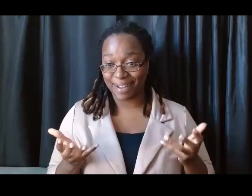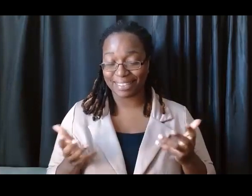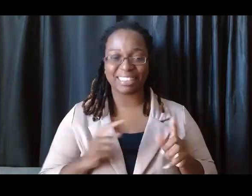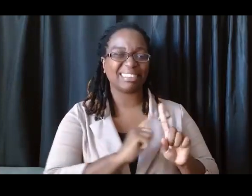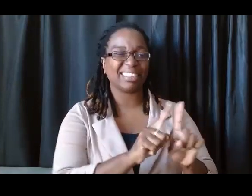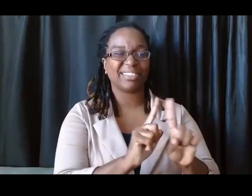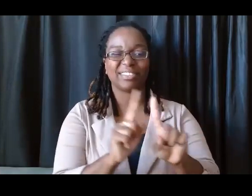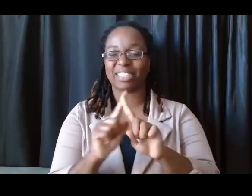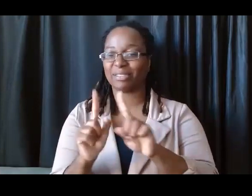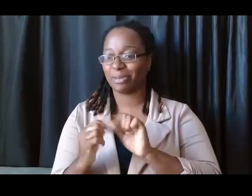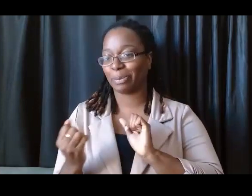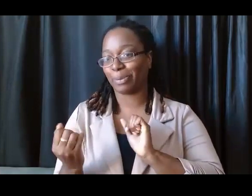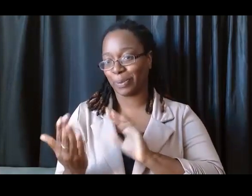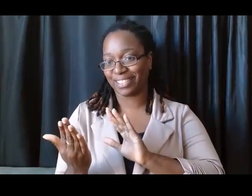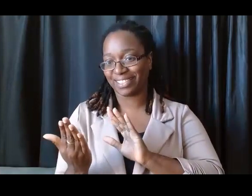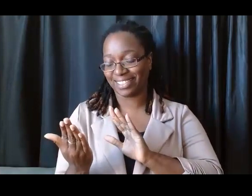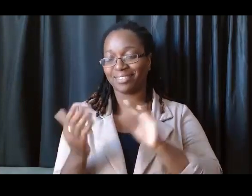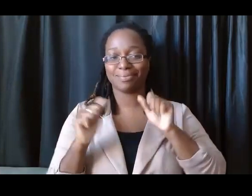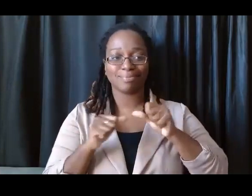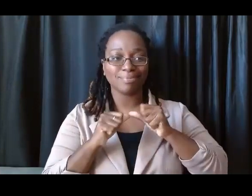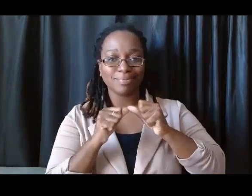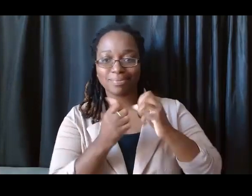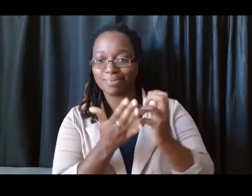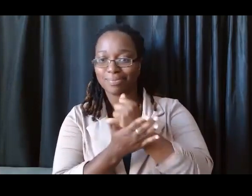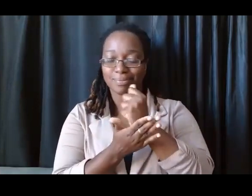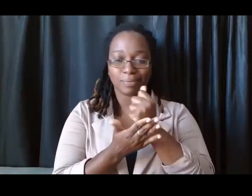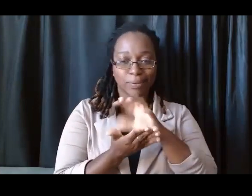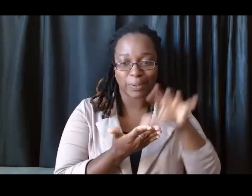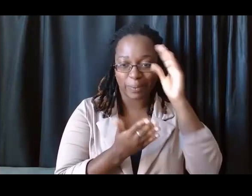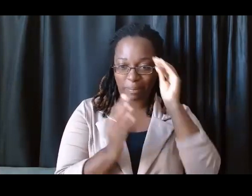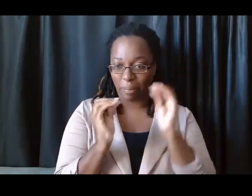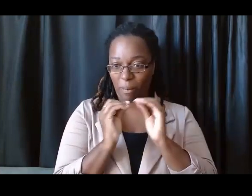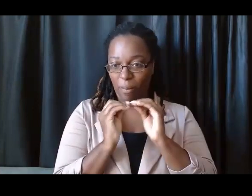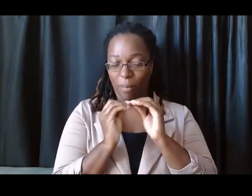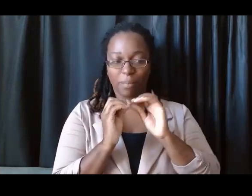this webinar that you can continue to build your knowledge around benefits and self-employment.